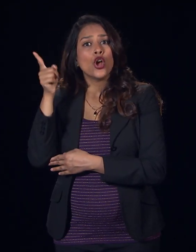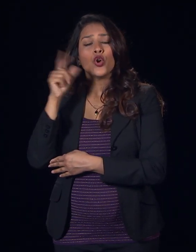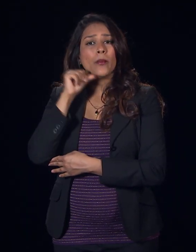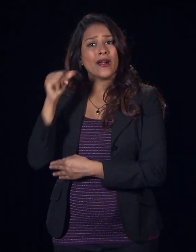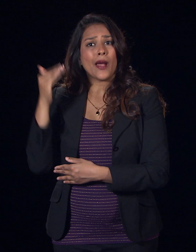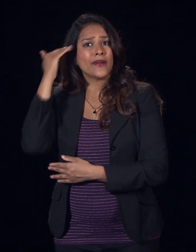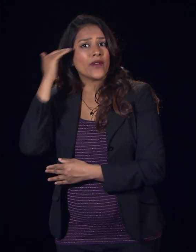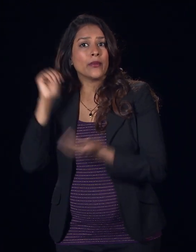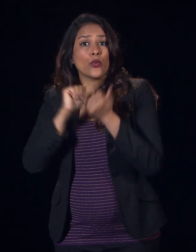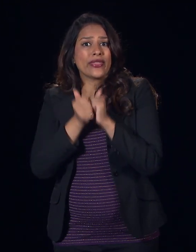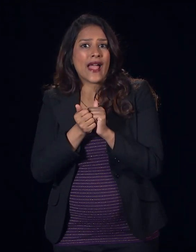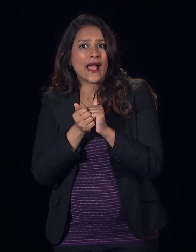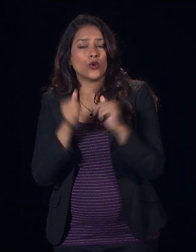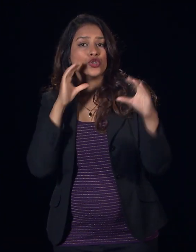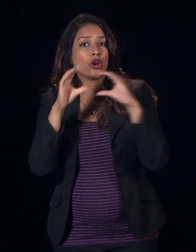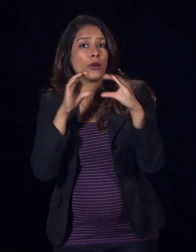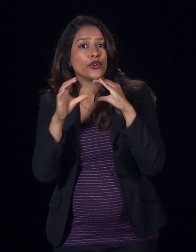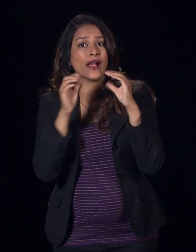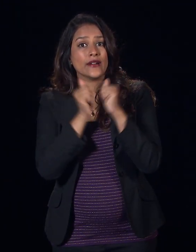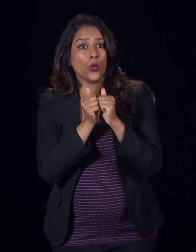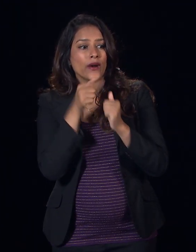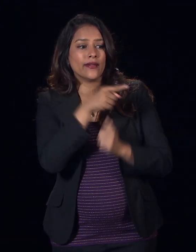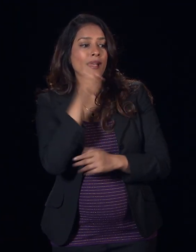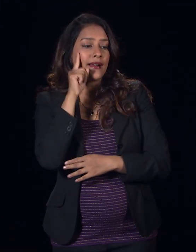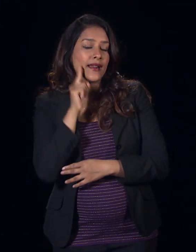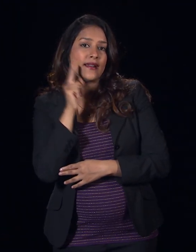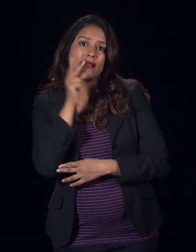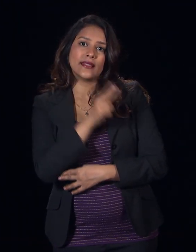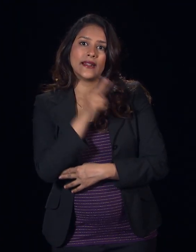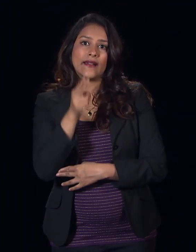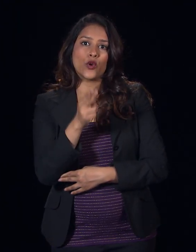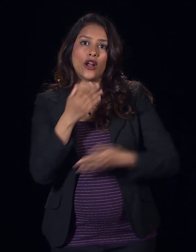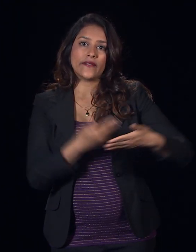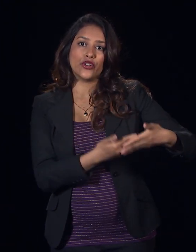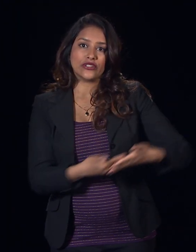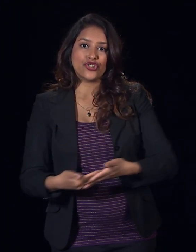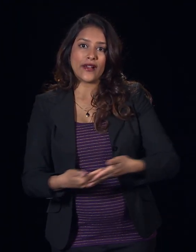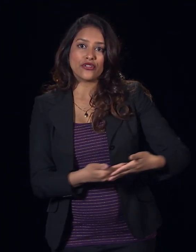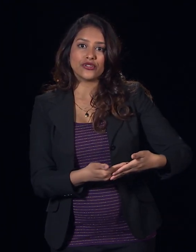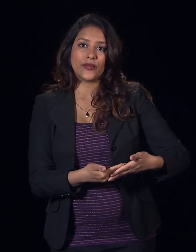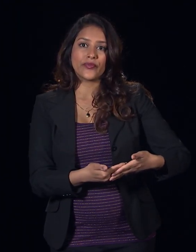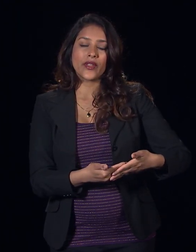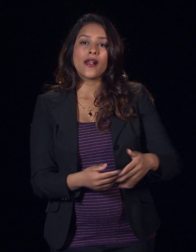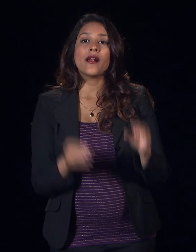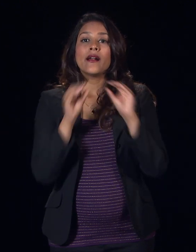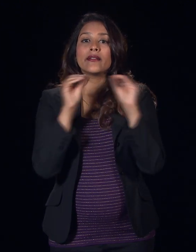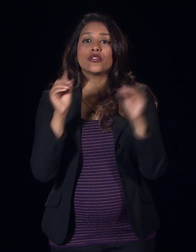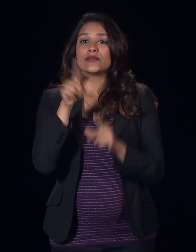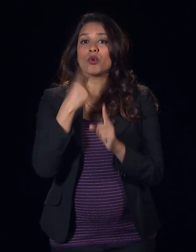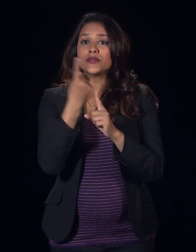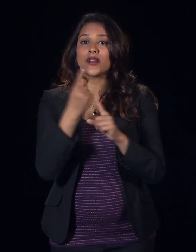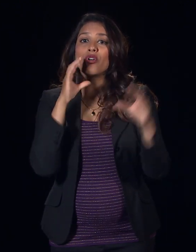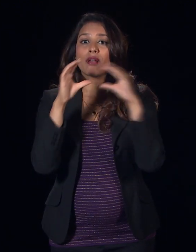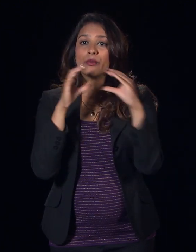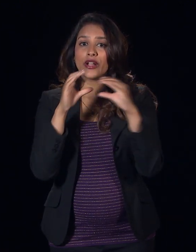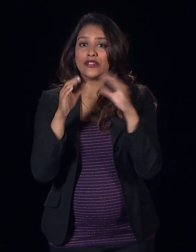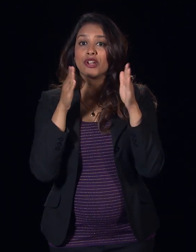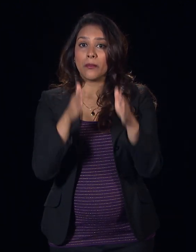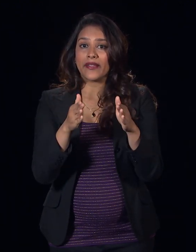who may not be familiar with how to communicate with a deaf or hard of hearing child. There is no single communication method